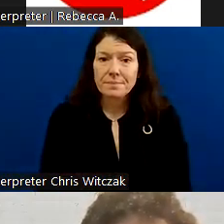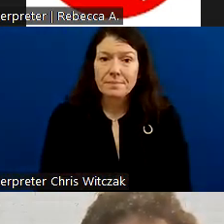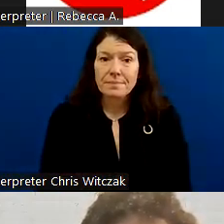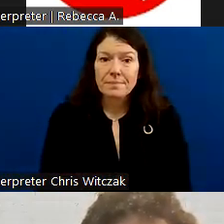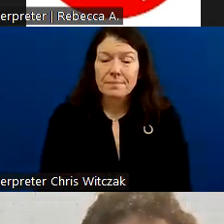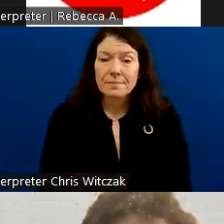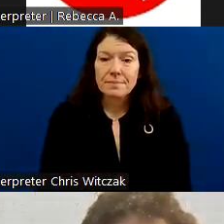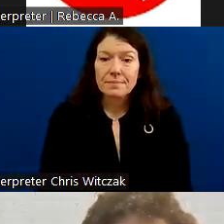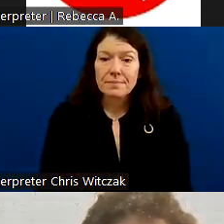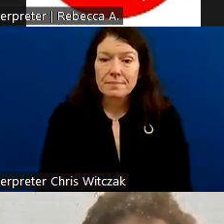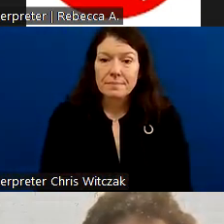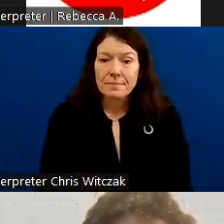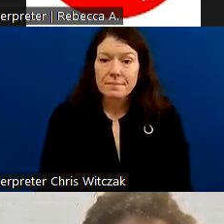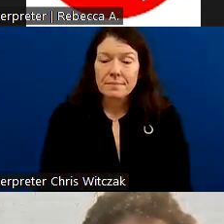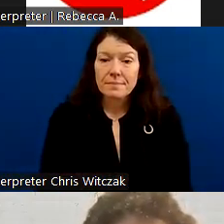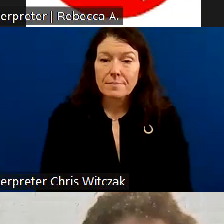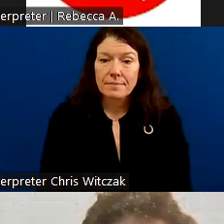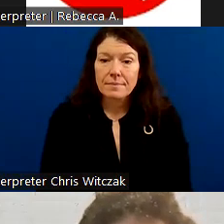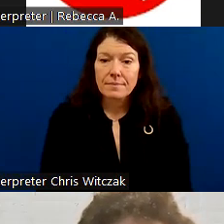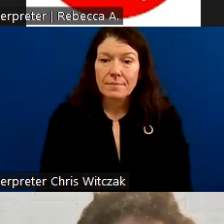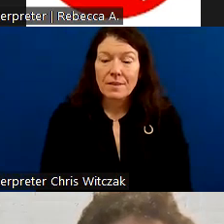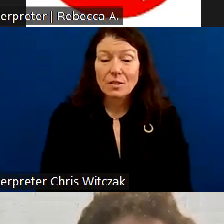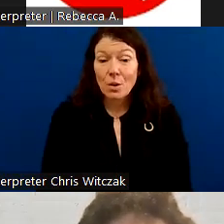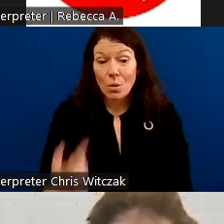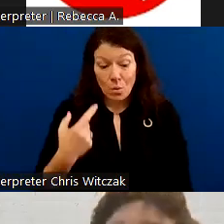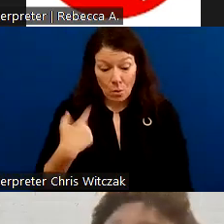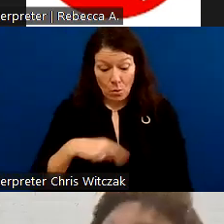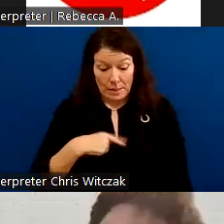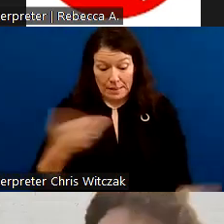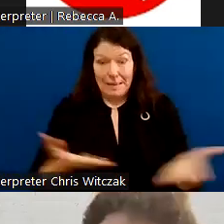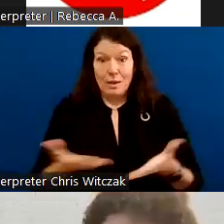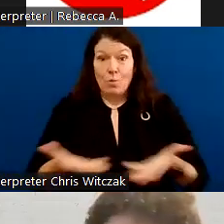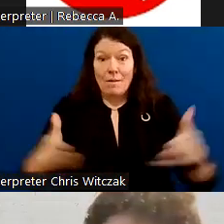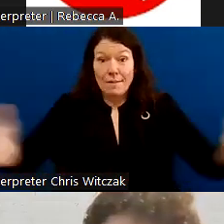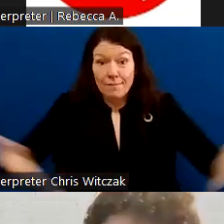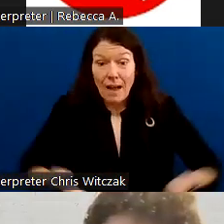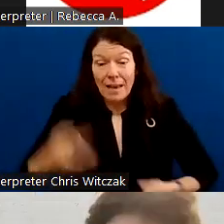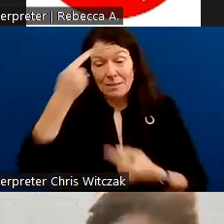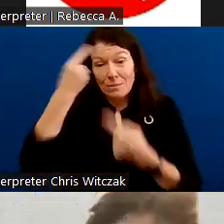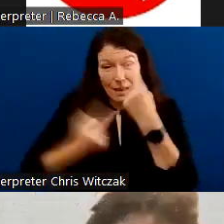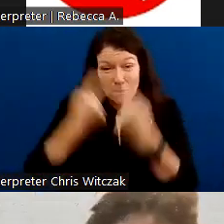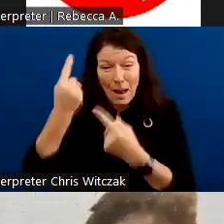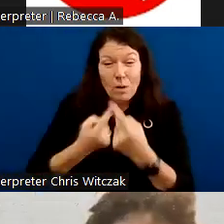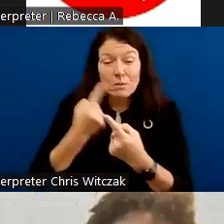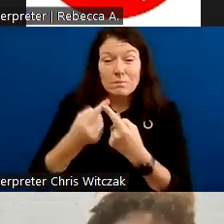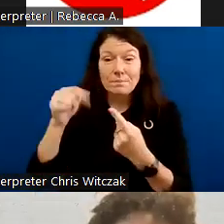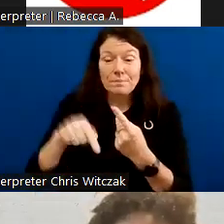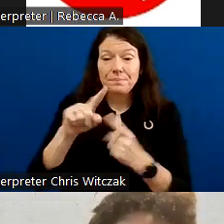and so we want to invite everyone to really think about this question when it comes to